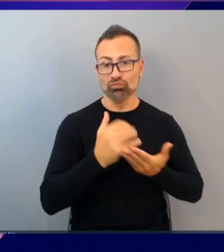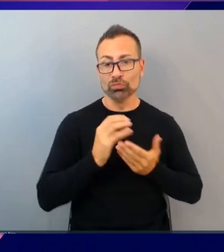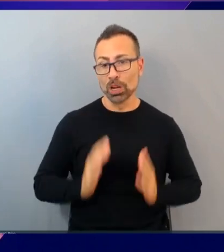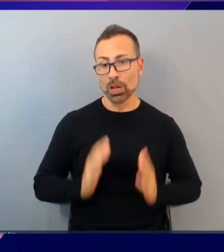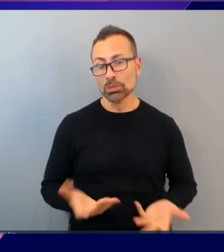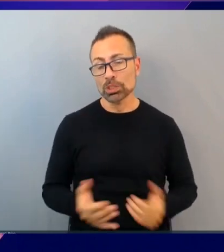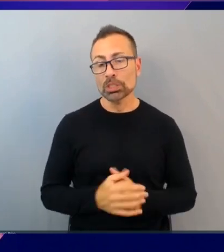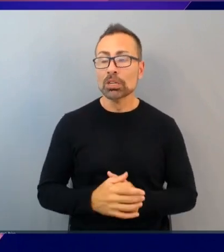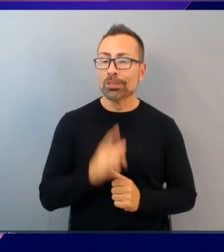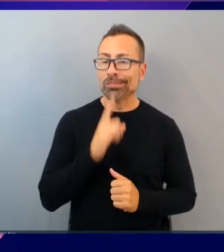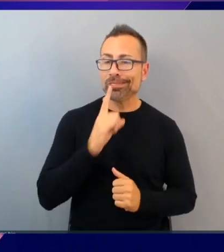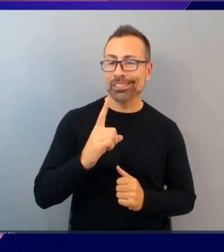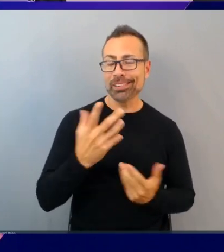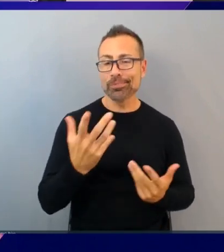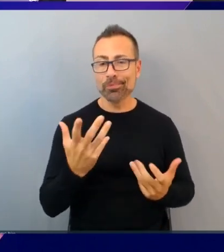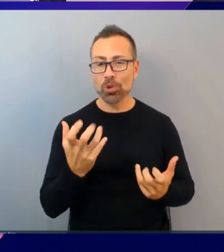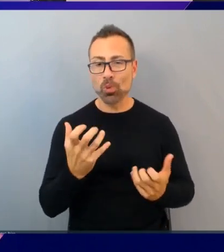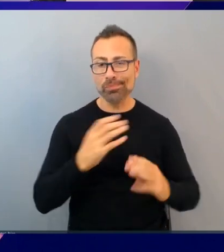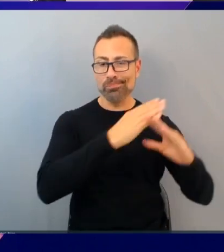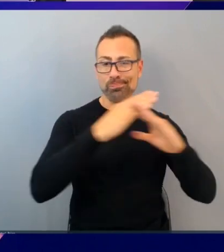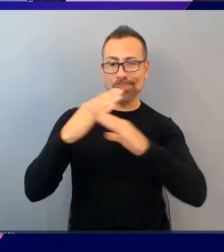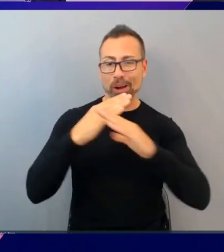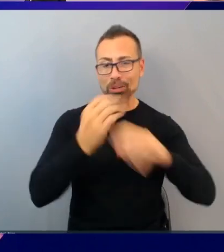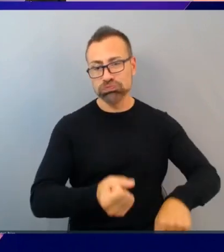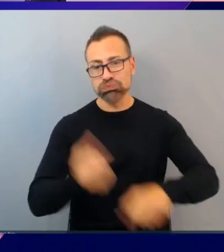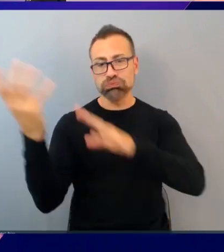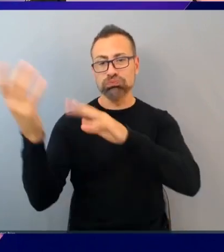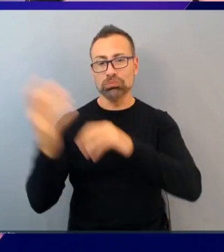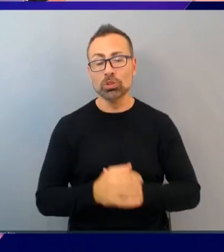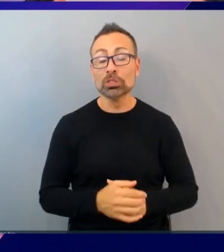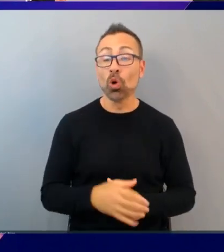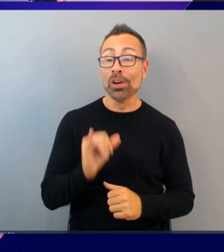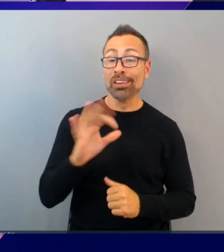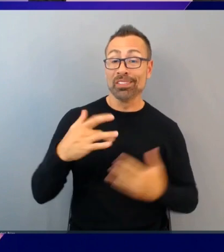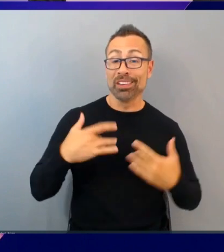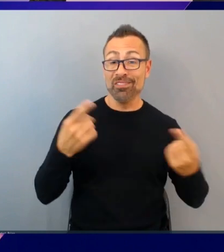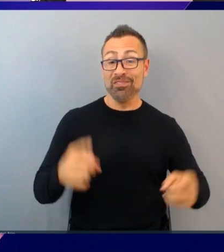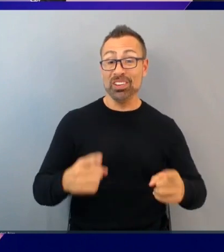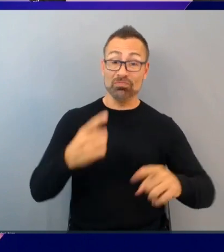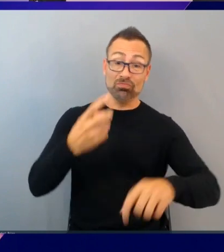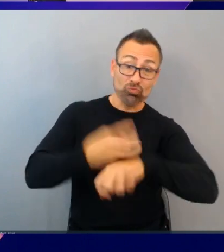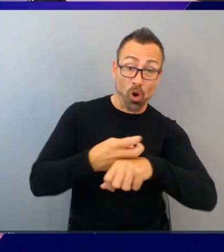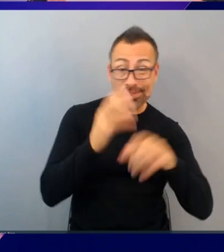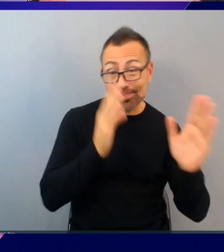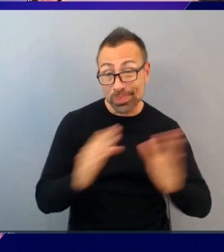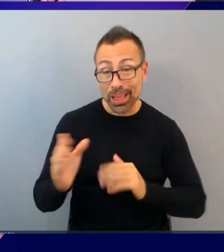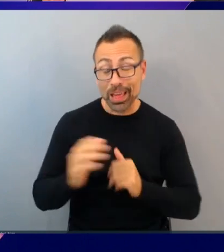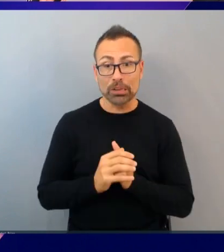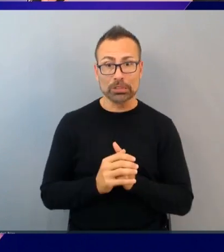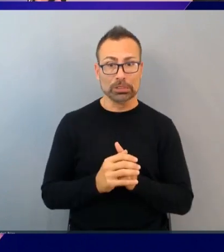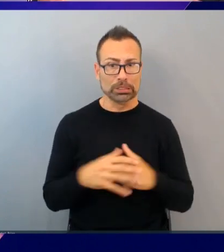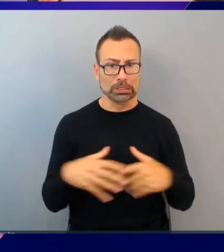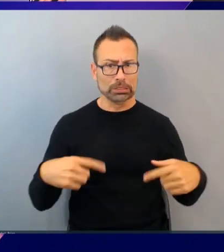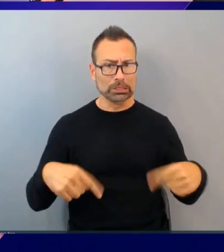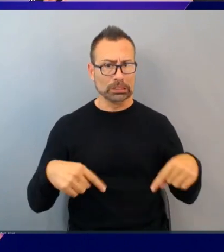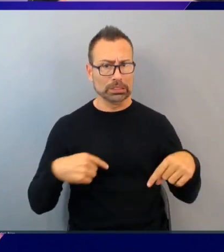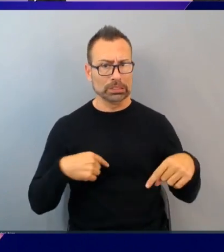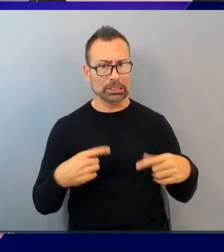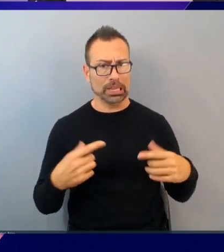that make it difficult to plan the event or scary to execute the event. You can really enter into a DeepRacer community event,